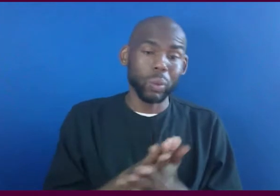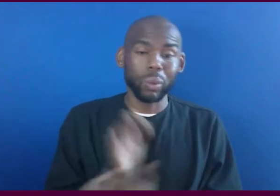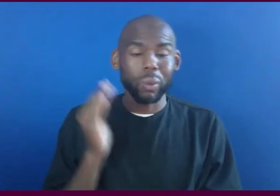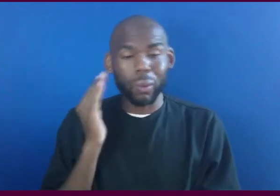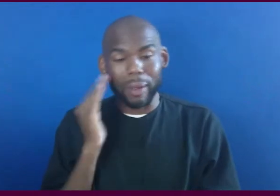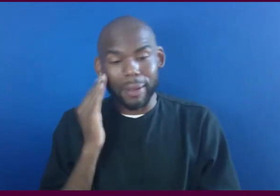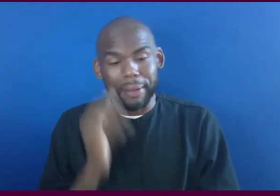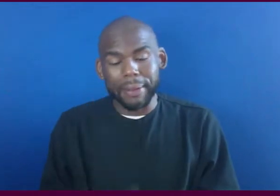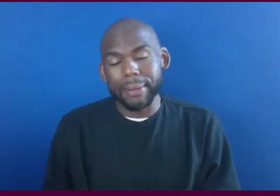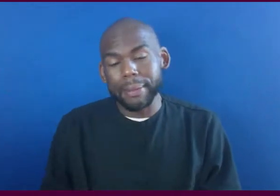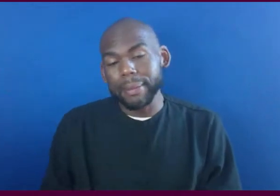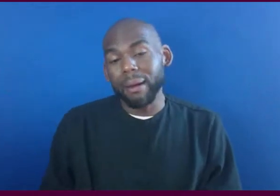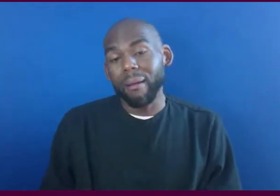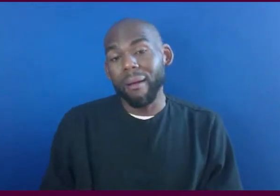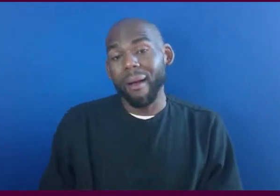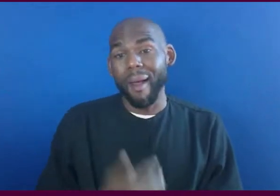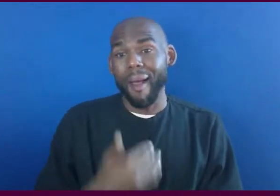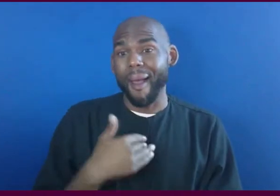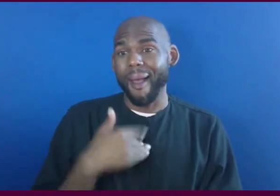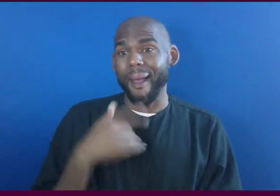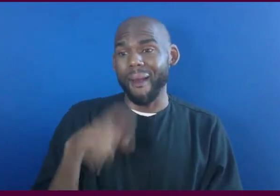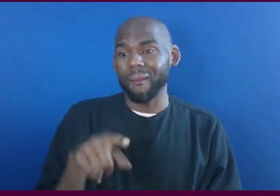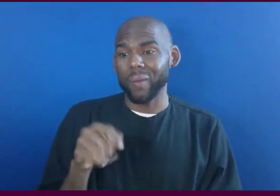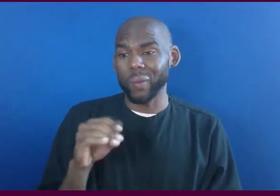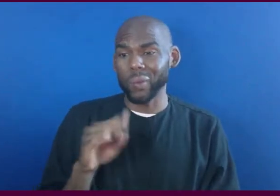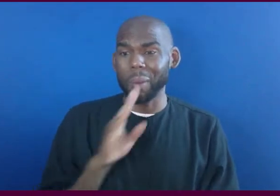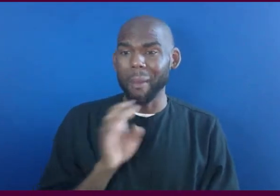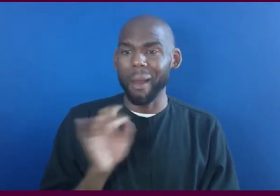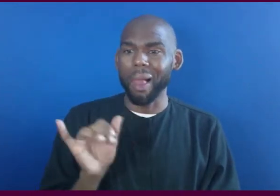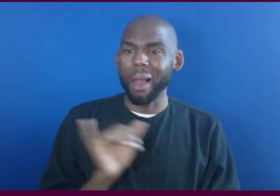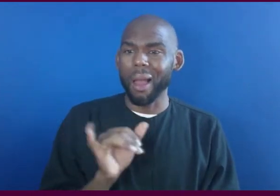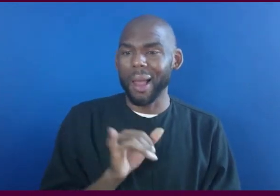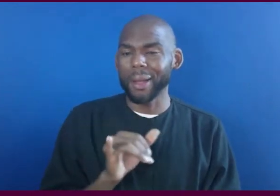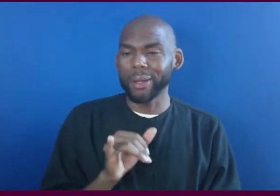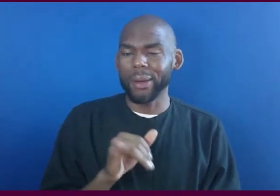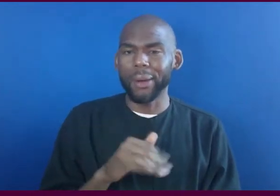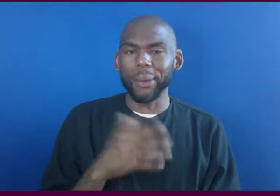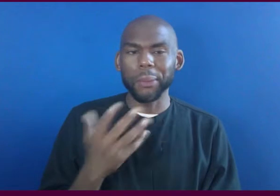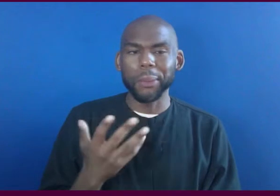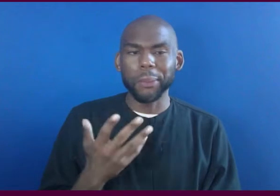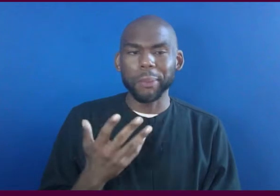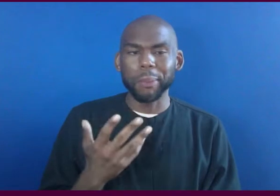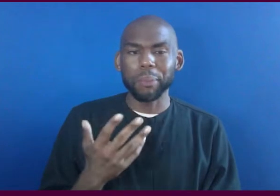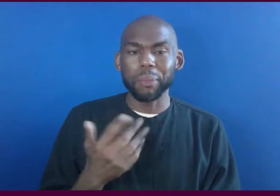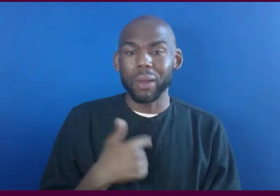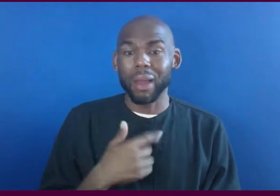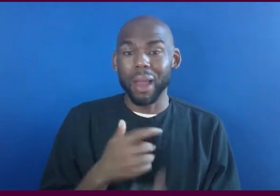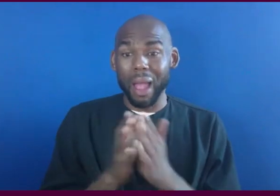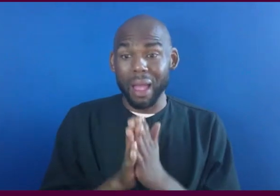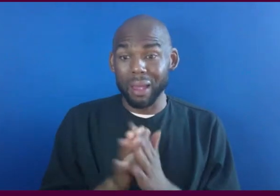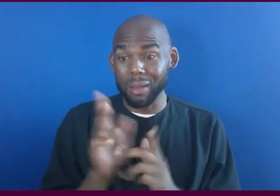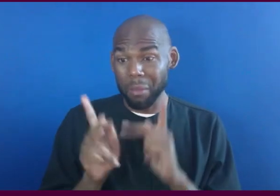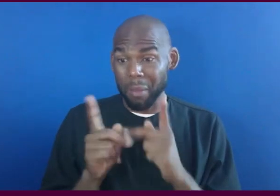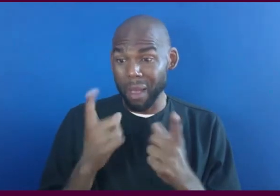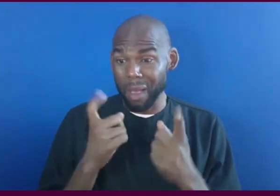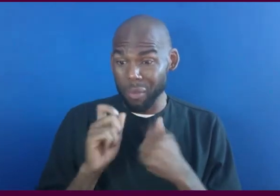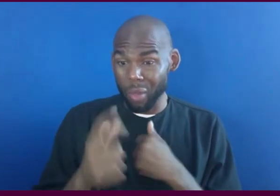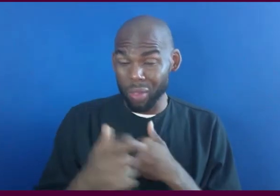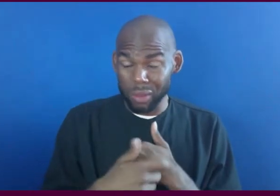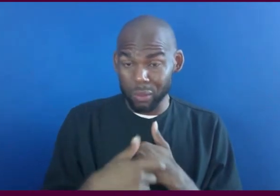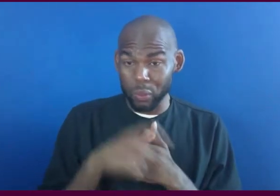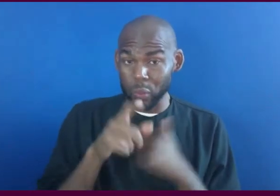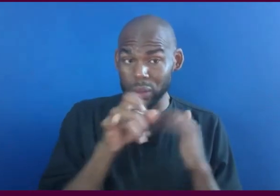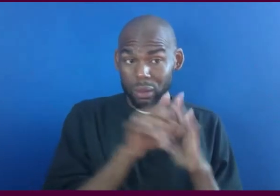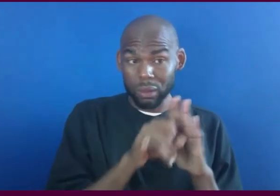I have people ask me all the time, do you identify